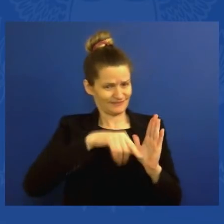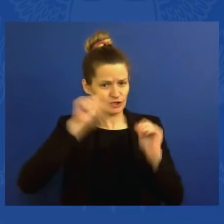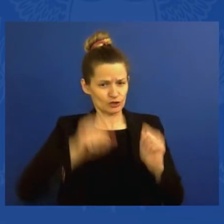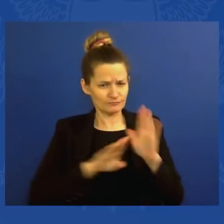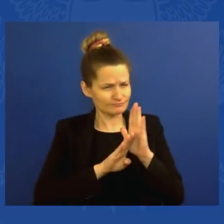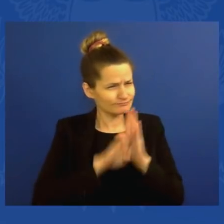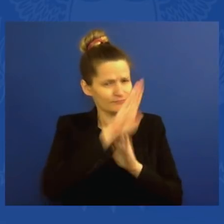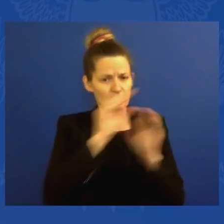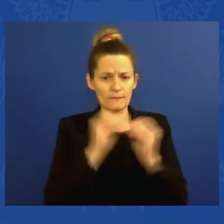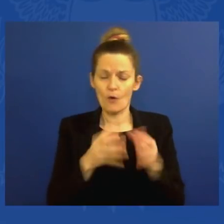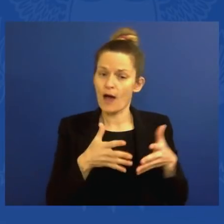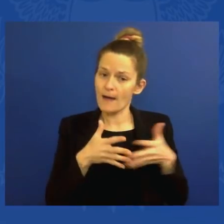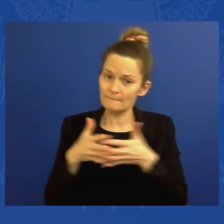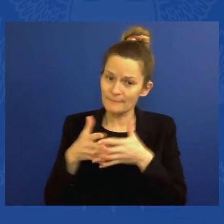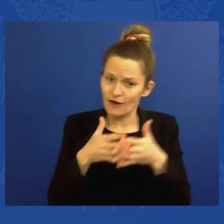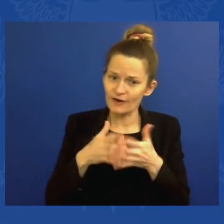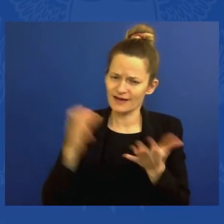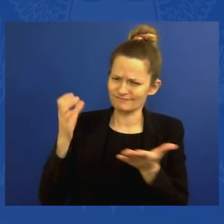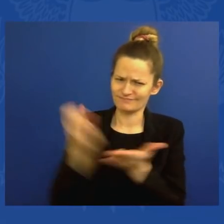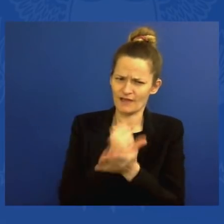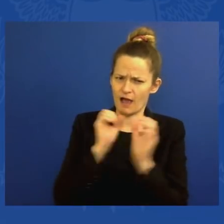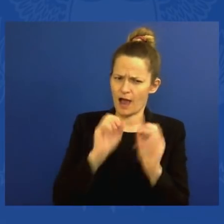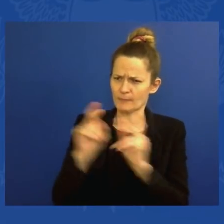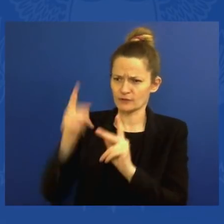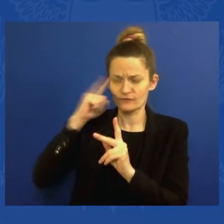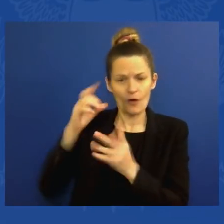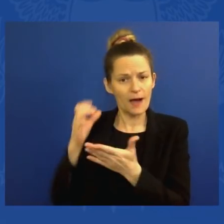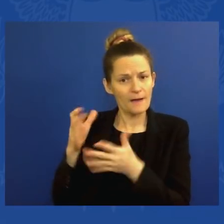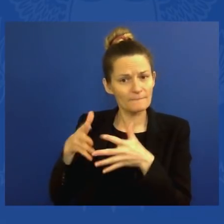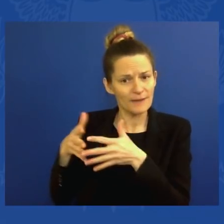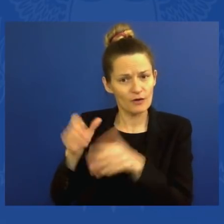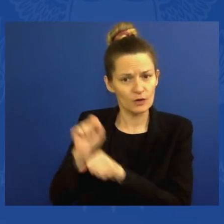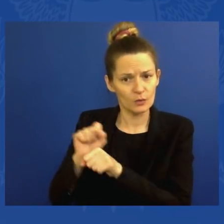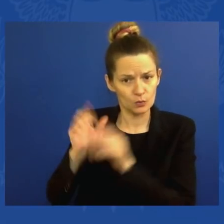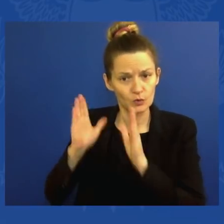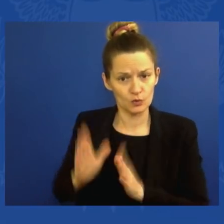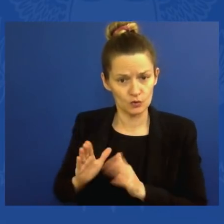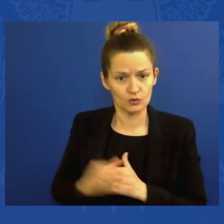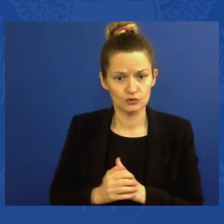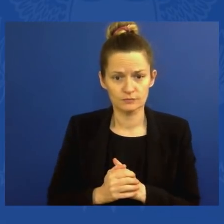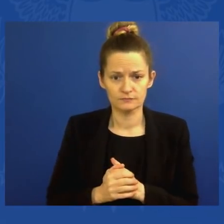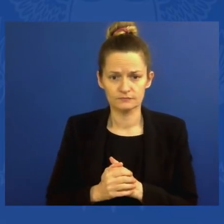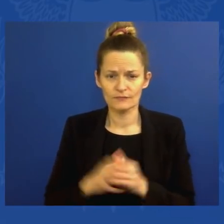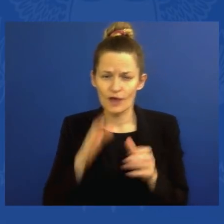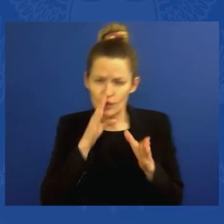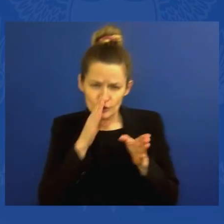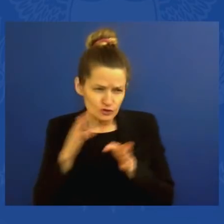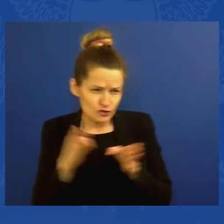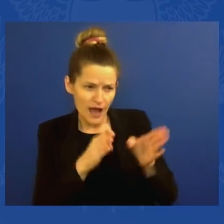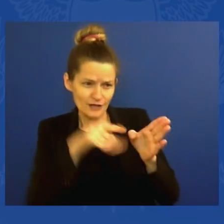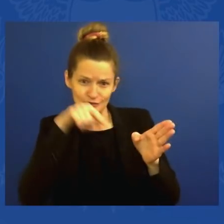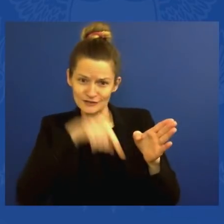Our strategy is working. Businesses are investing in American manufacturing at historic rates, and our economy added